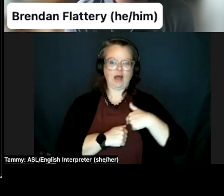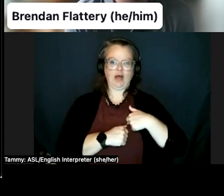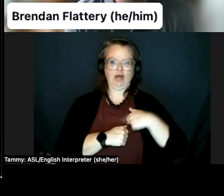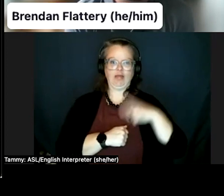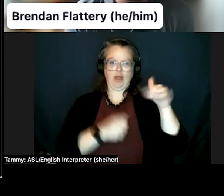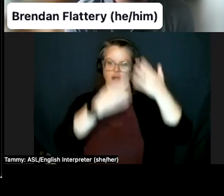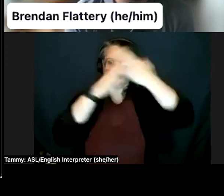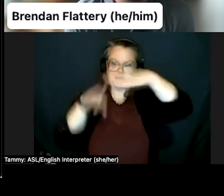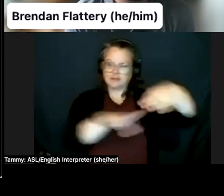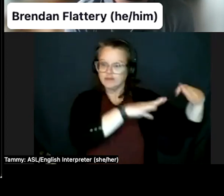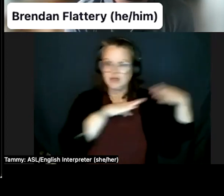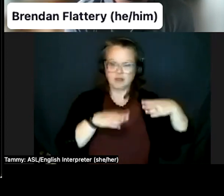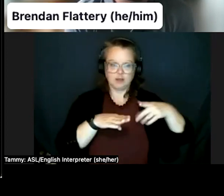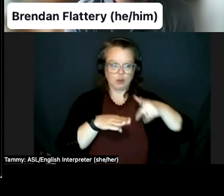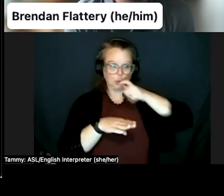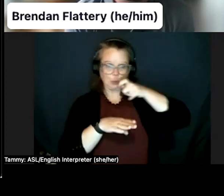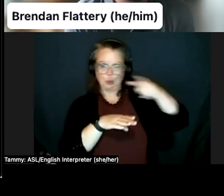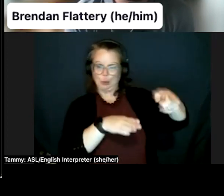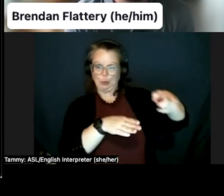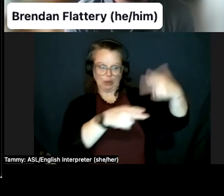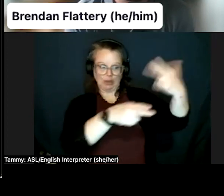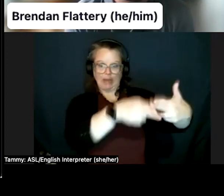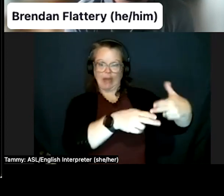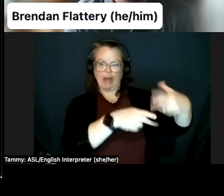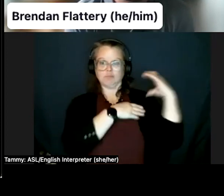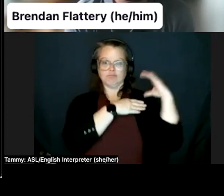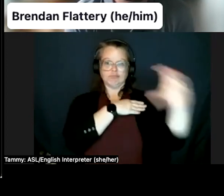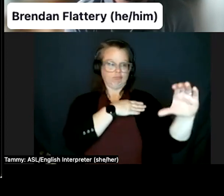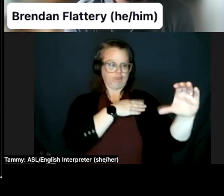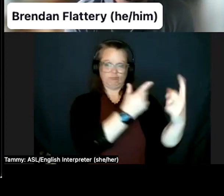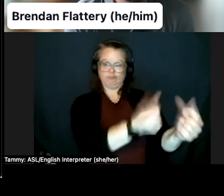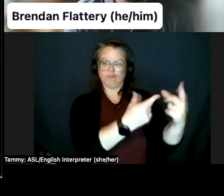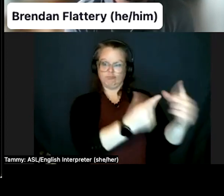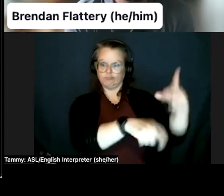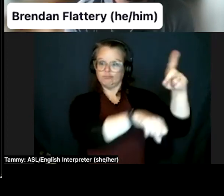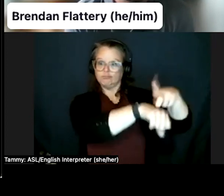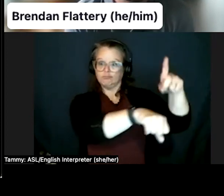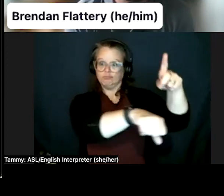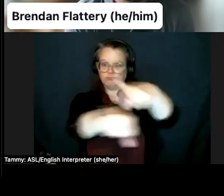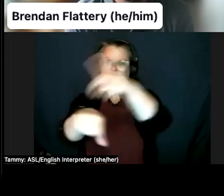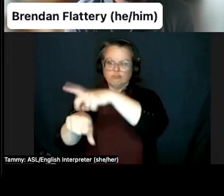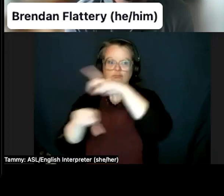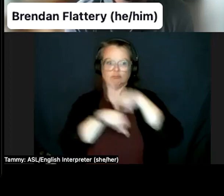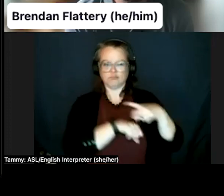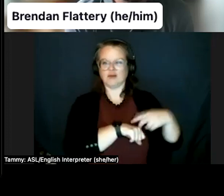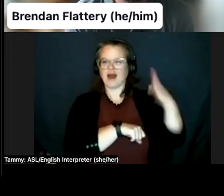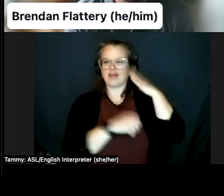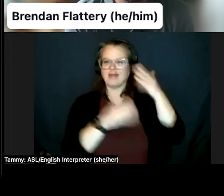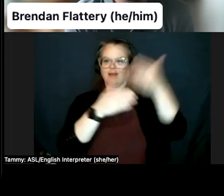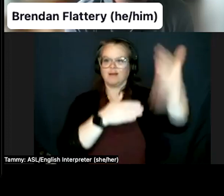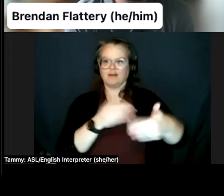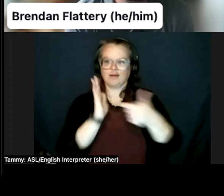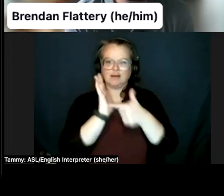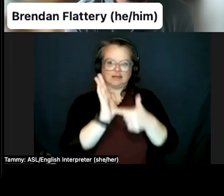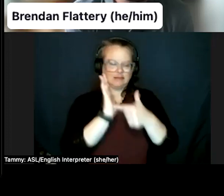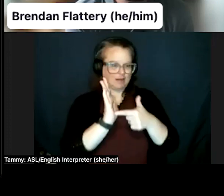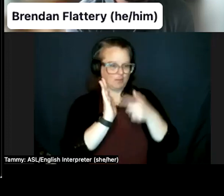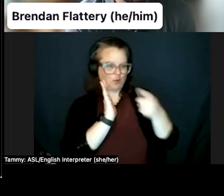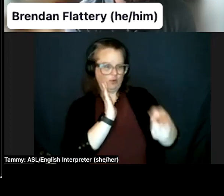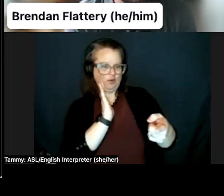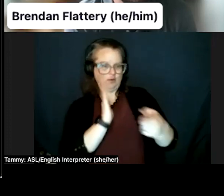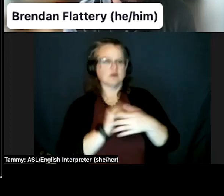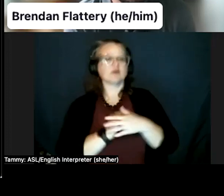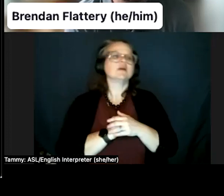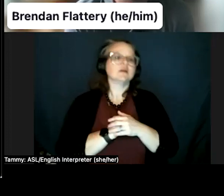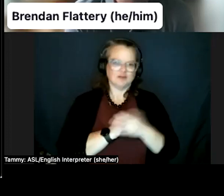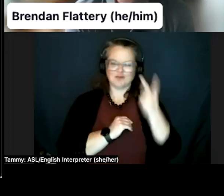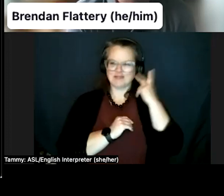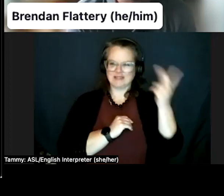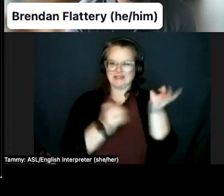there's one that's opened up on the next slide. Yeah, on the left there you can see where it is.